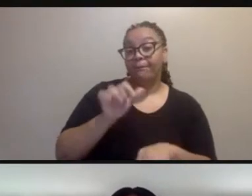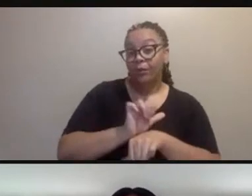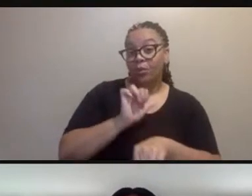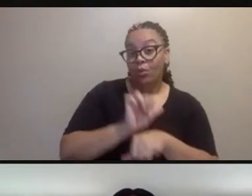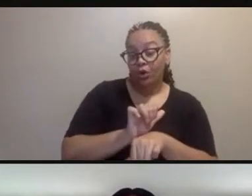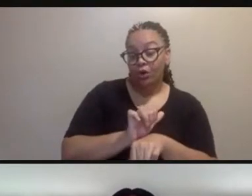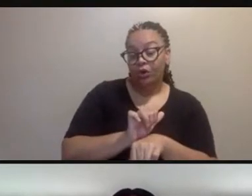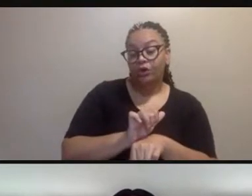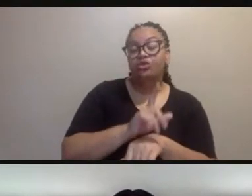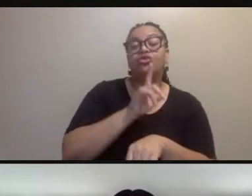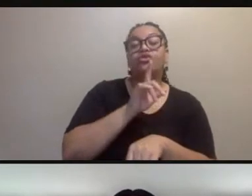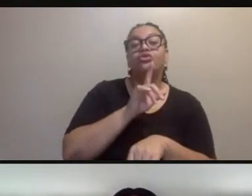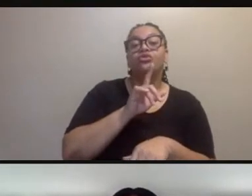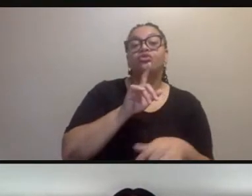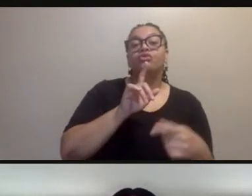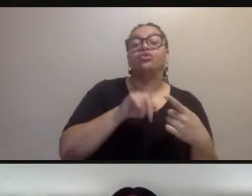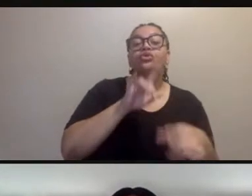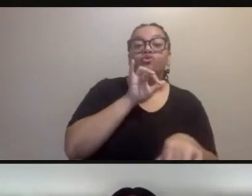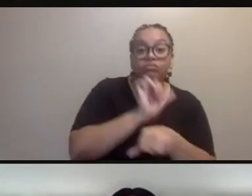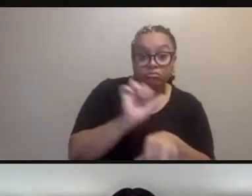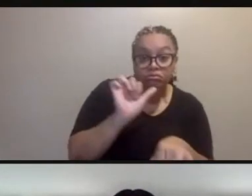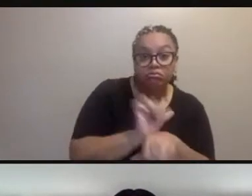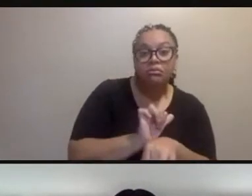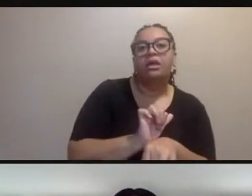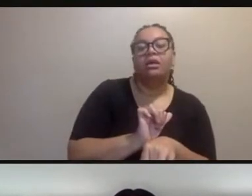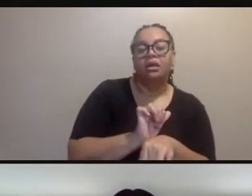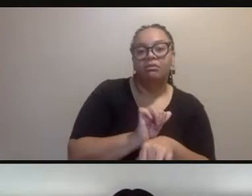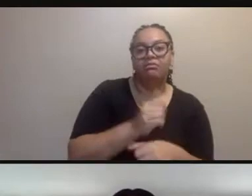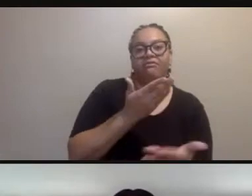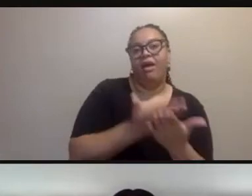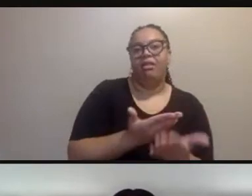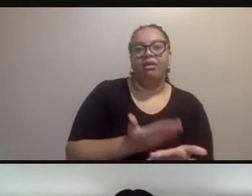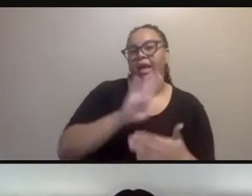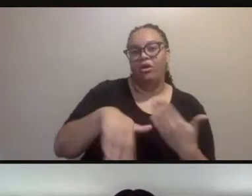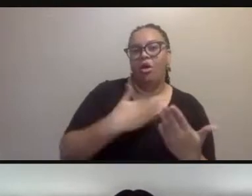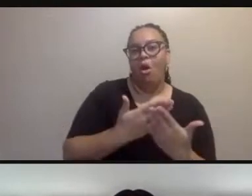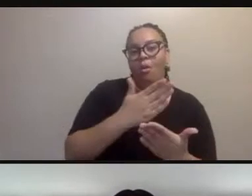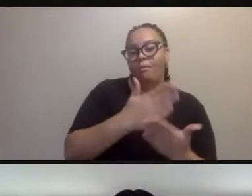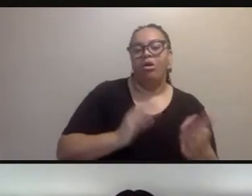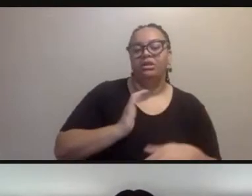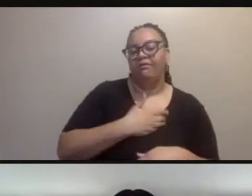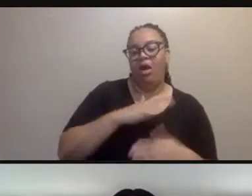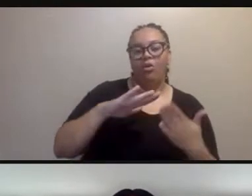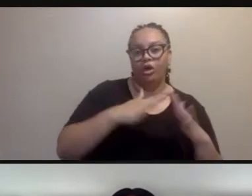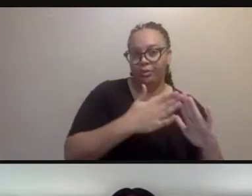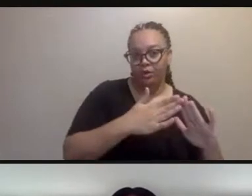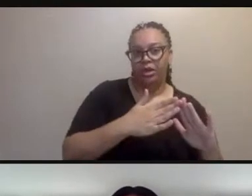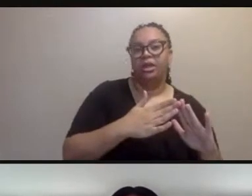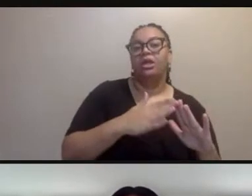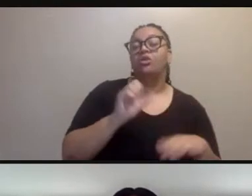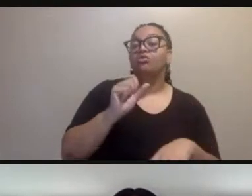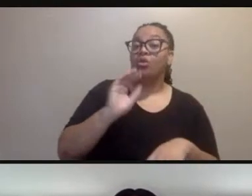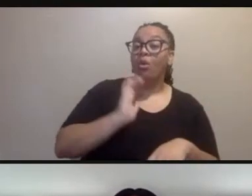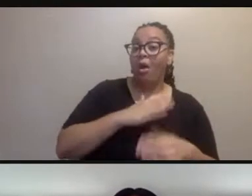THANK YOU.